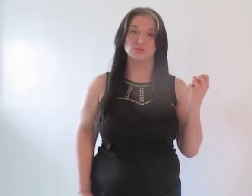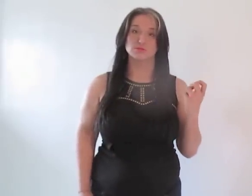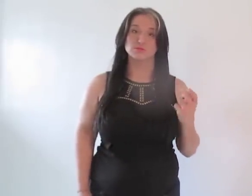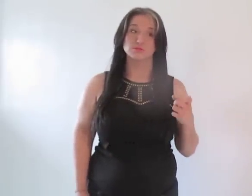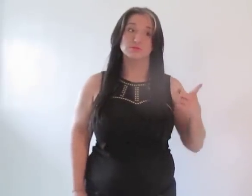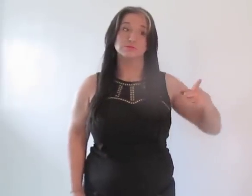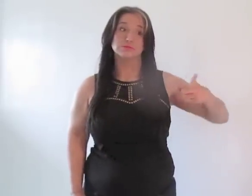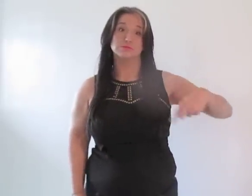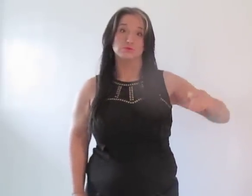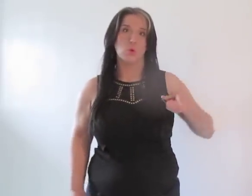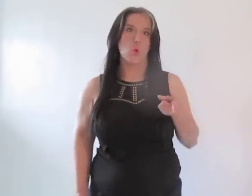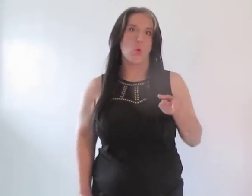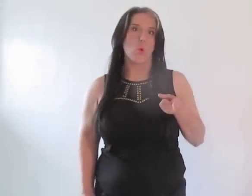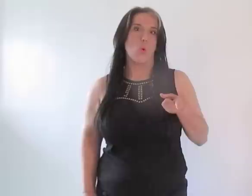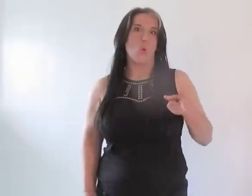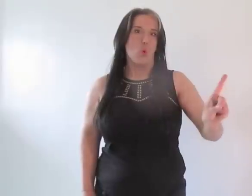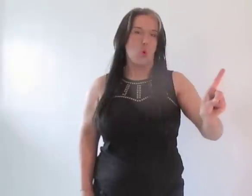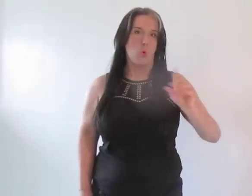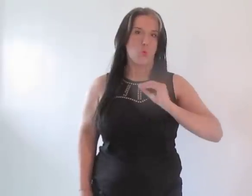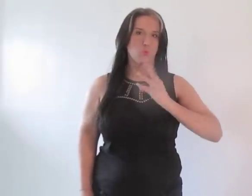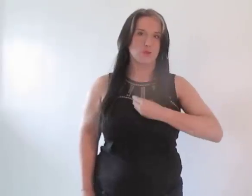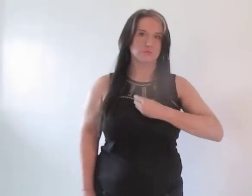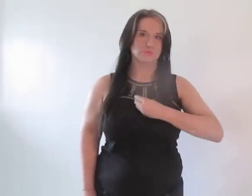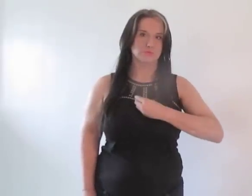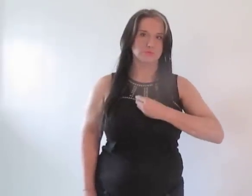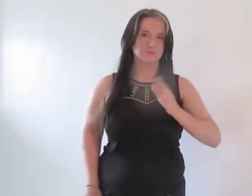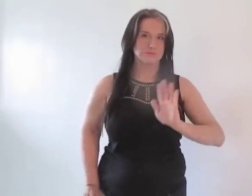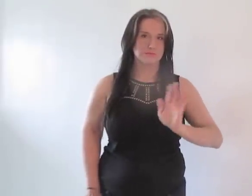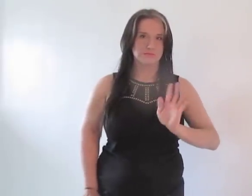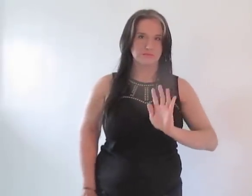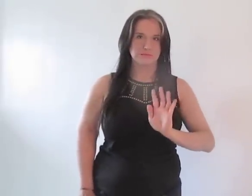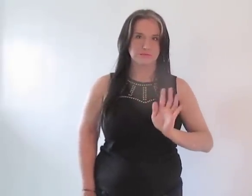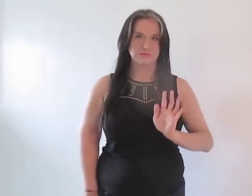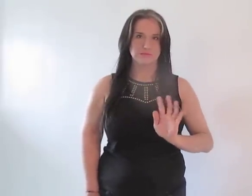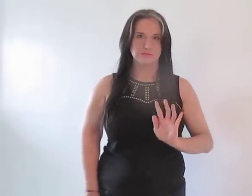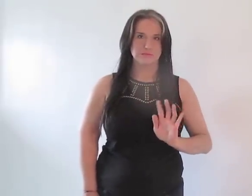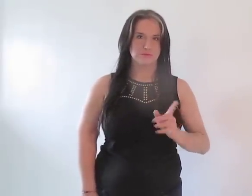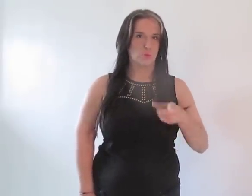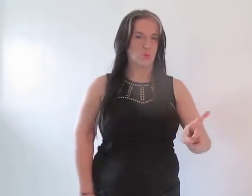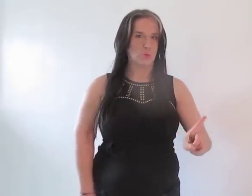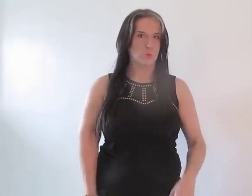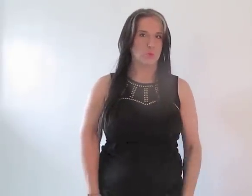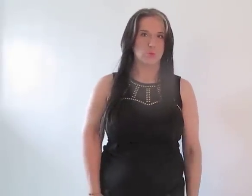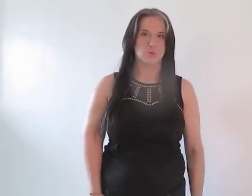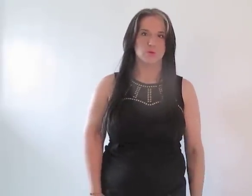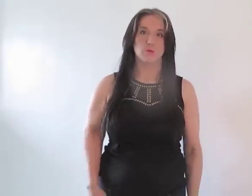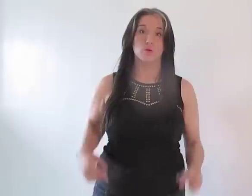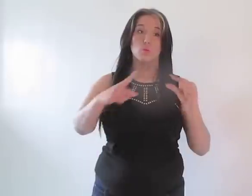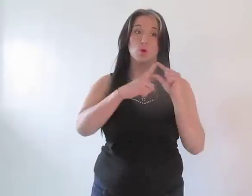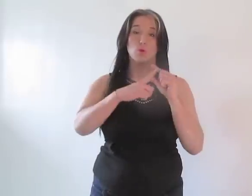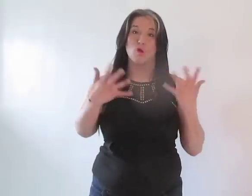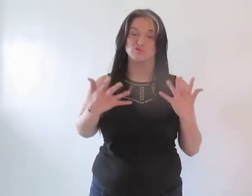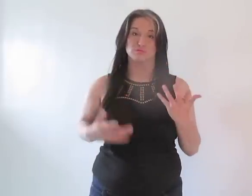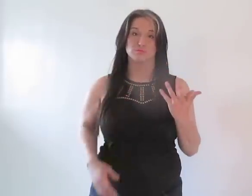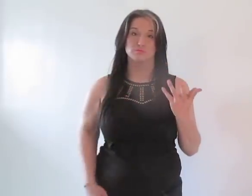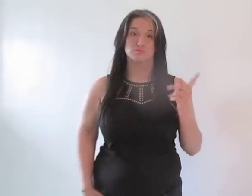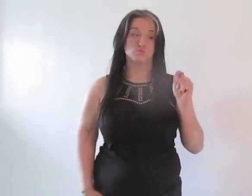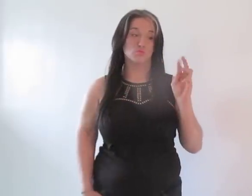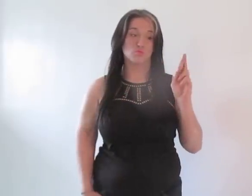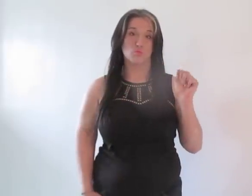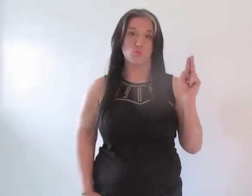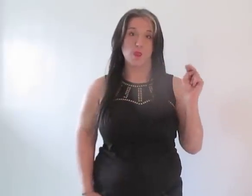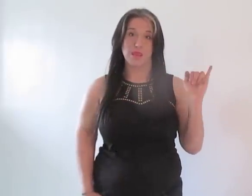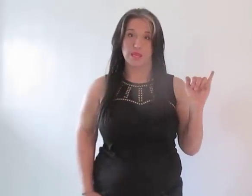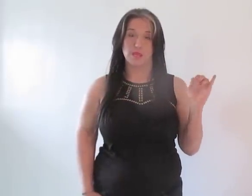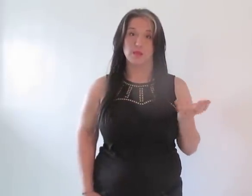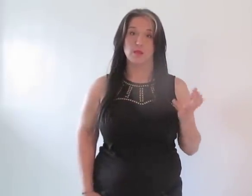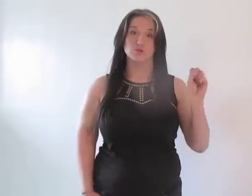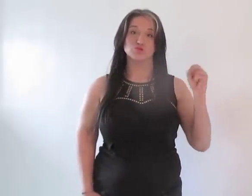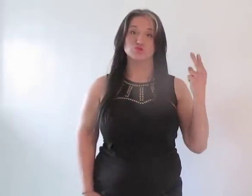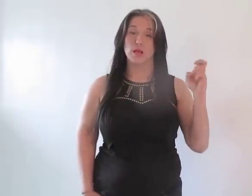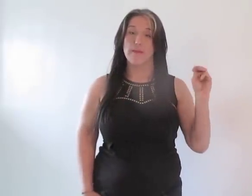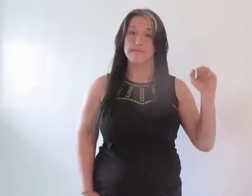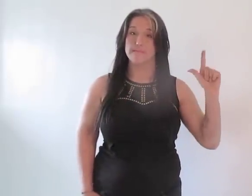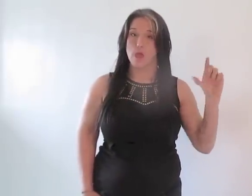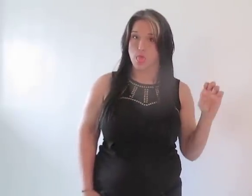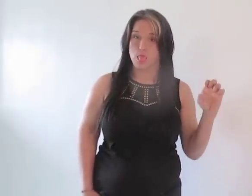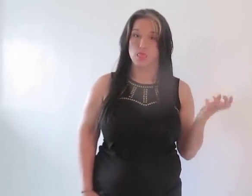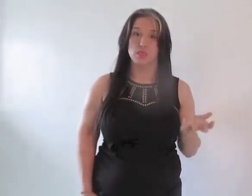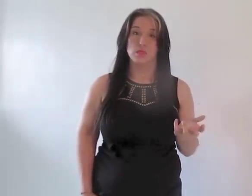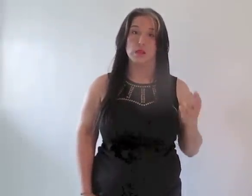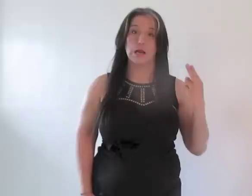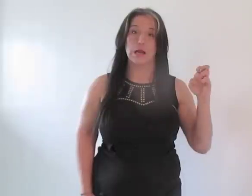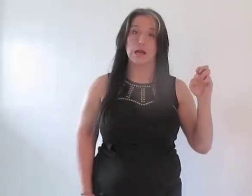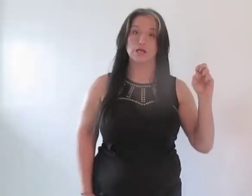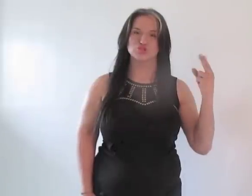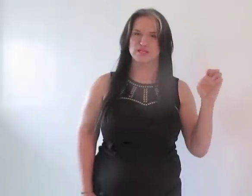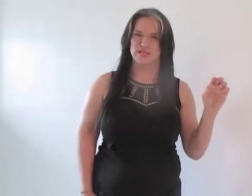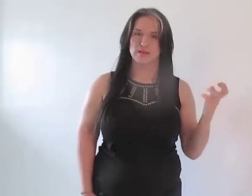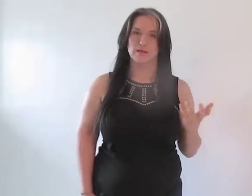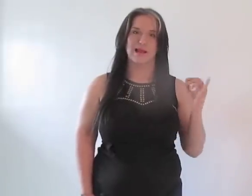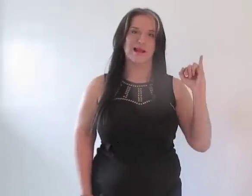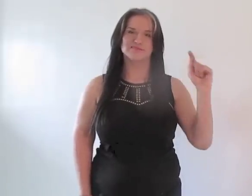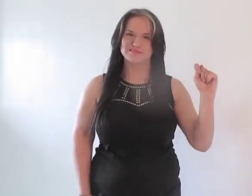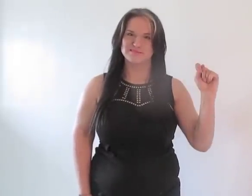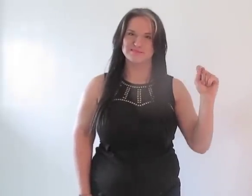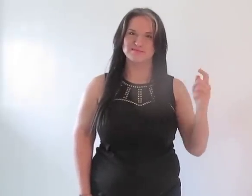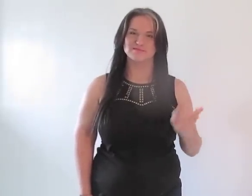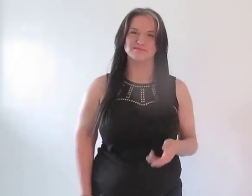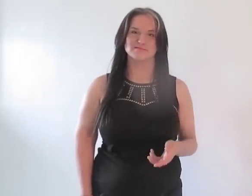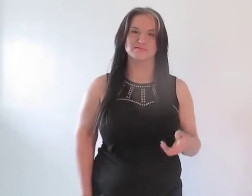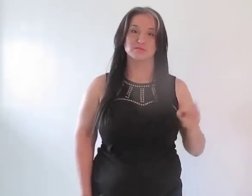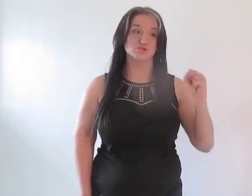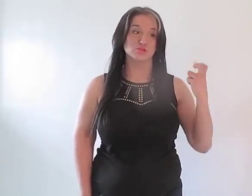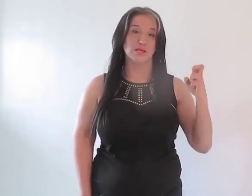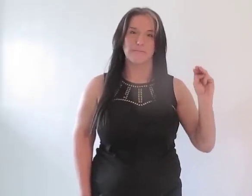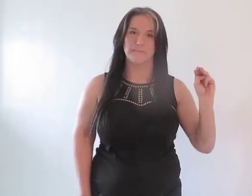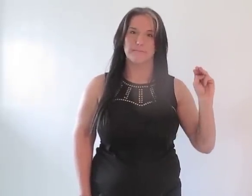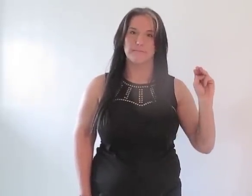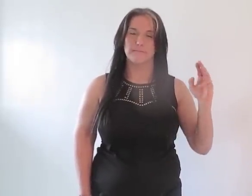These slurs shouldn’t ever been said to refer to people. These words include, “tranny,” “she-male,” “he-she,” “it,” and “shim.”